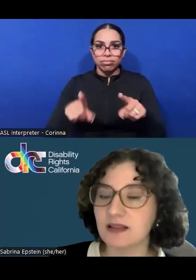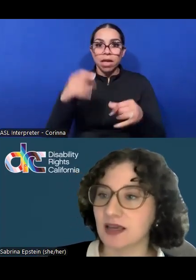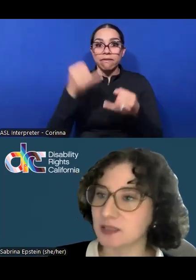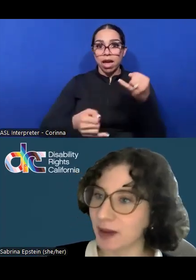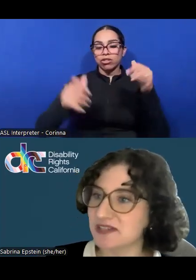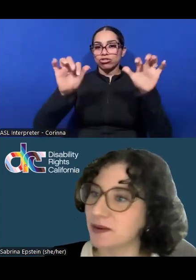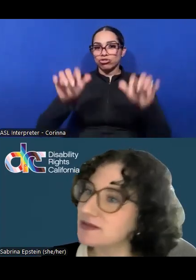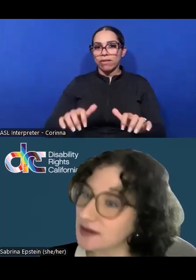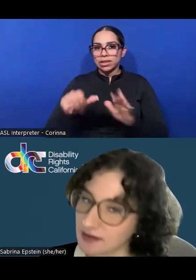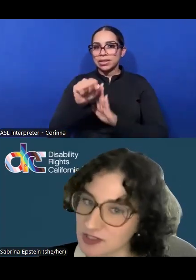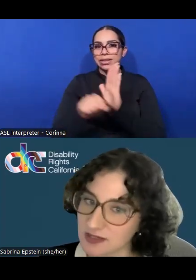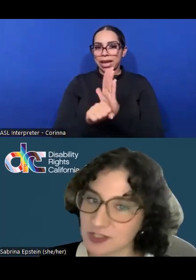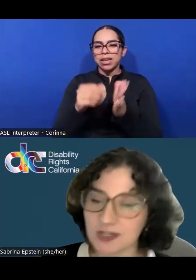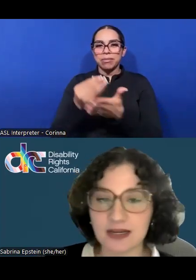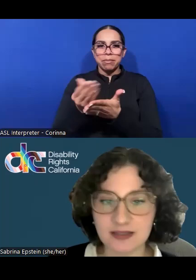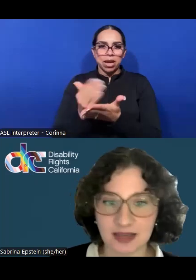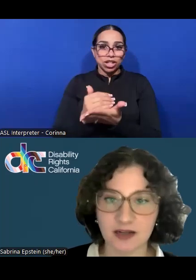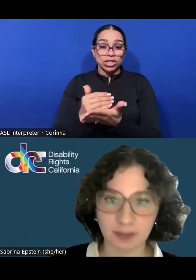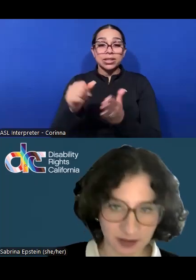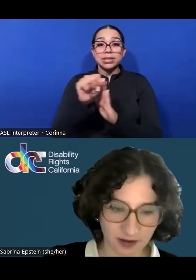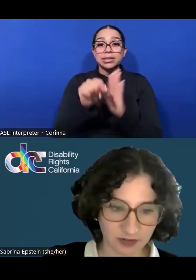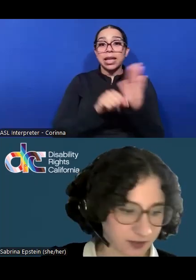that gets passed by the state legislature and signed by the governor.